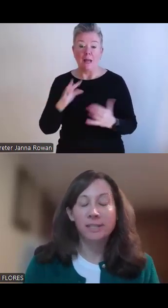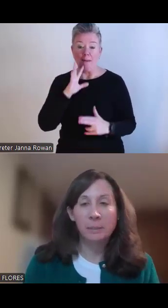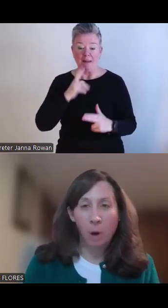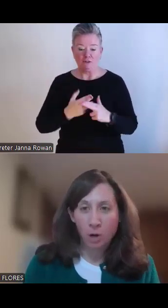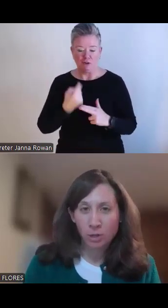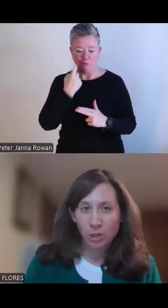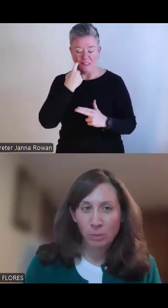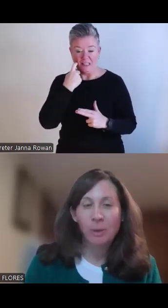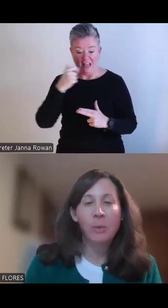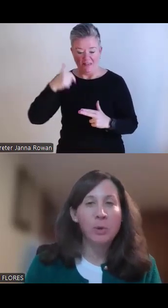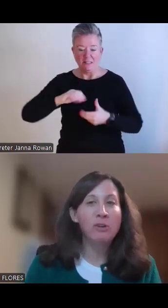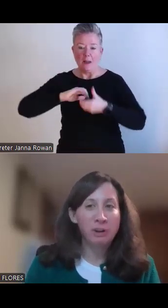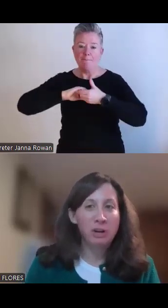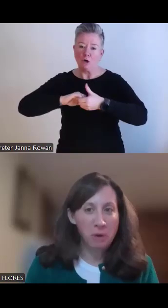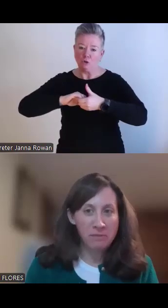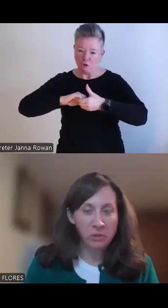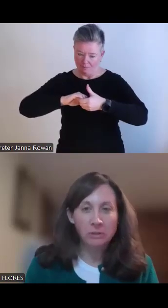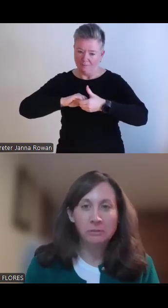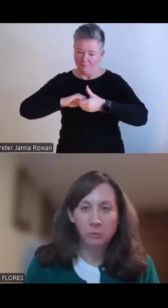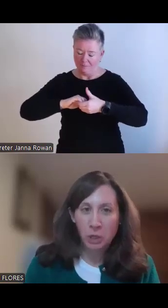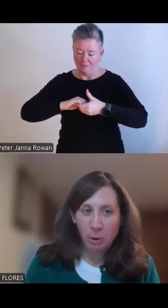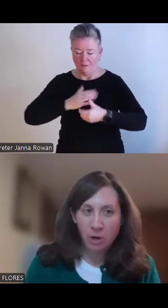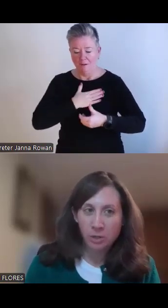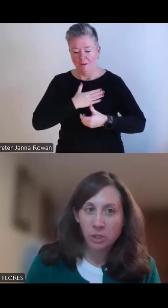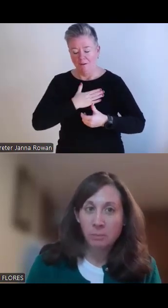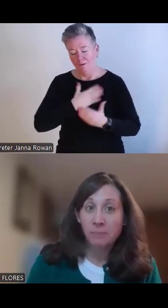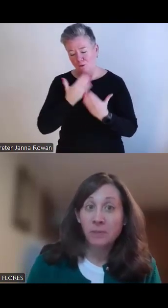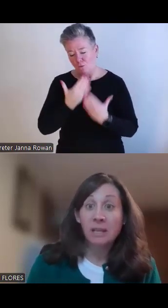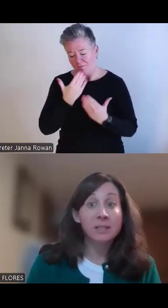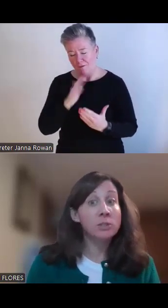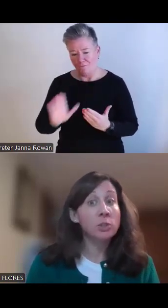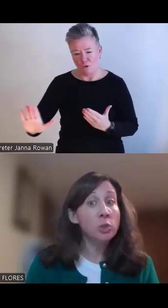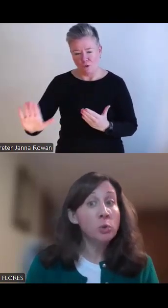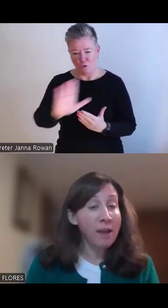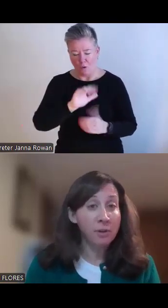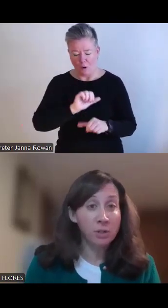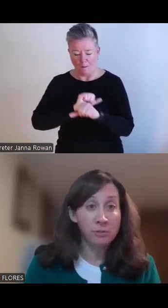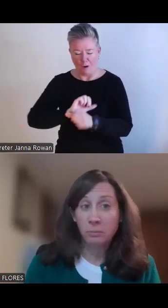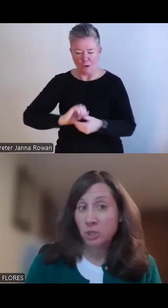this is a partnership, and we are very grateful for your partnership. This is a new effort for